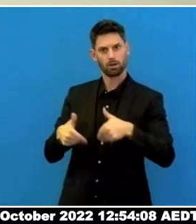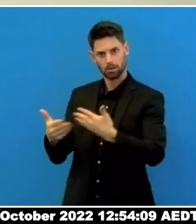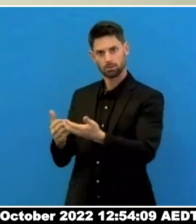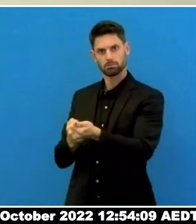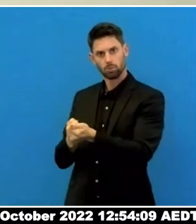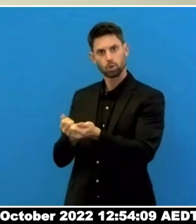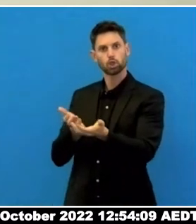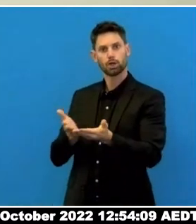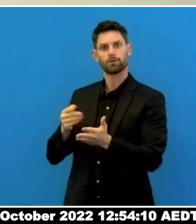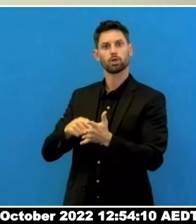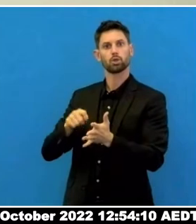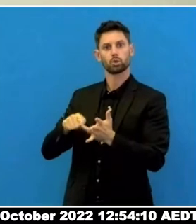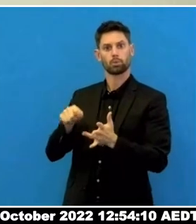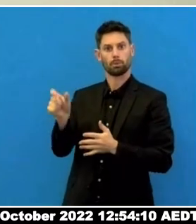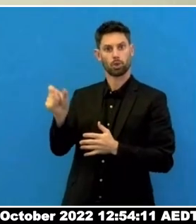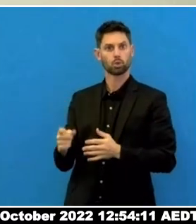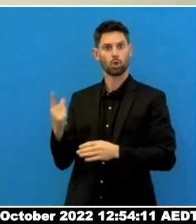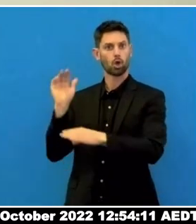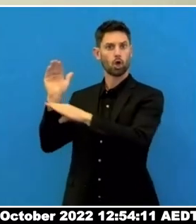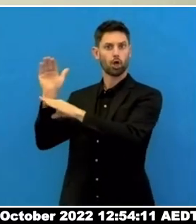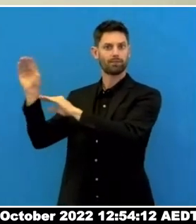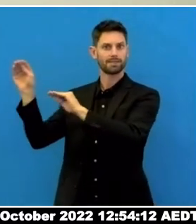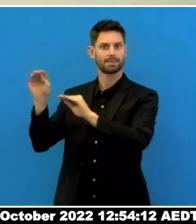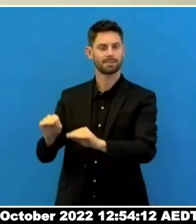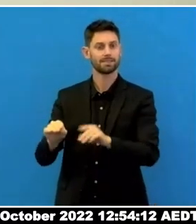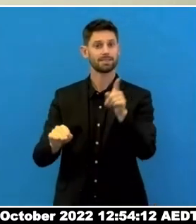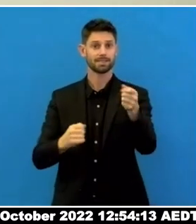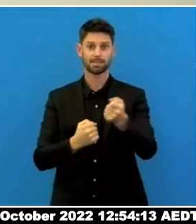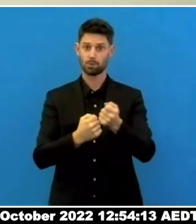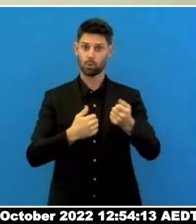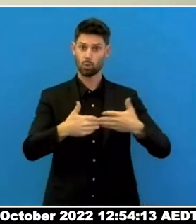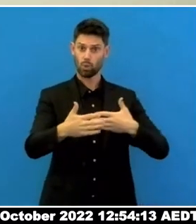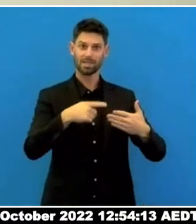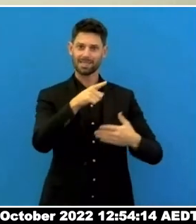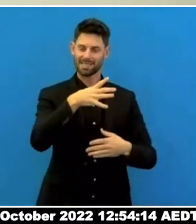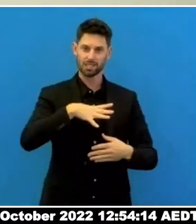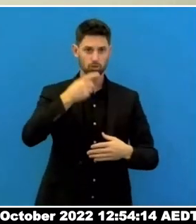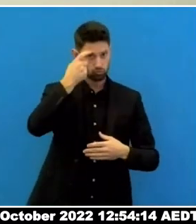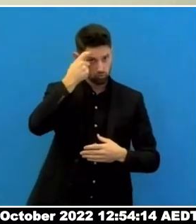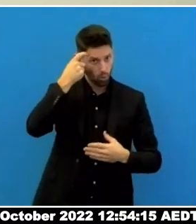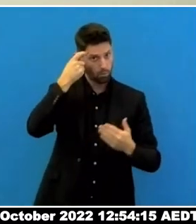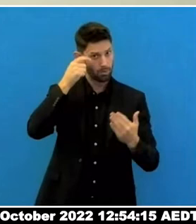And, of course, that that relies on that support coordination being trauma informed and culturally responsive